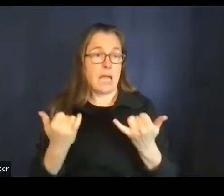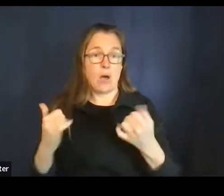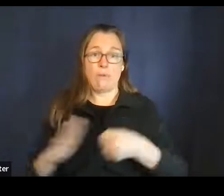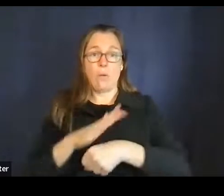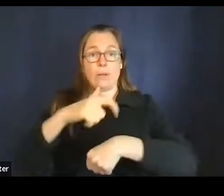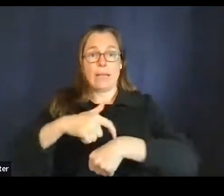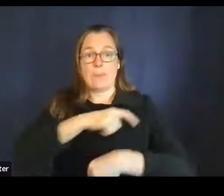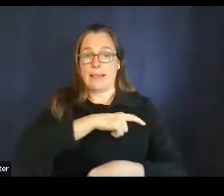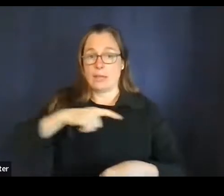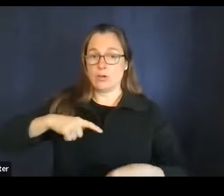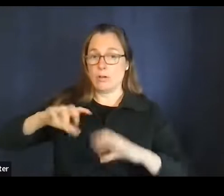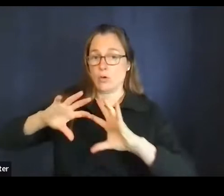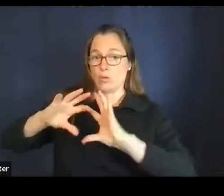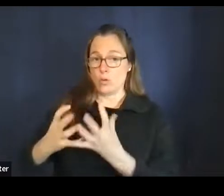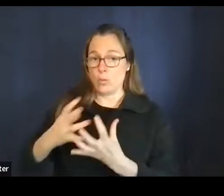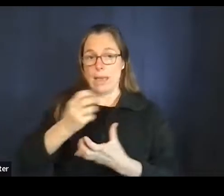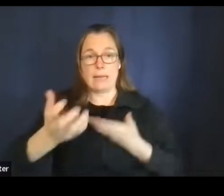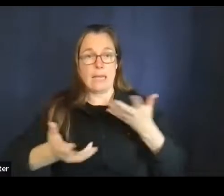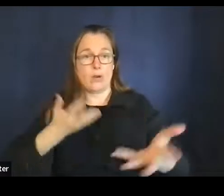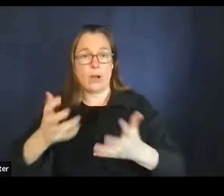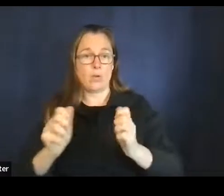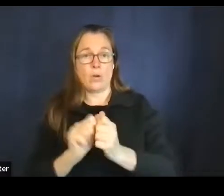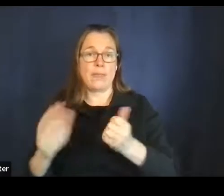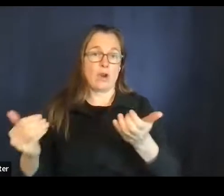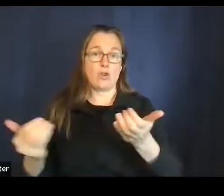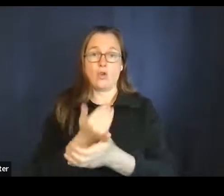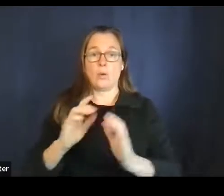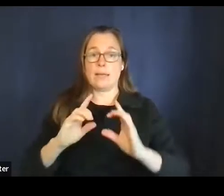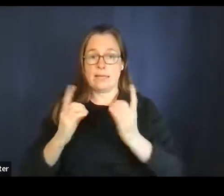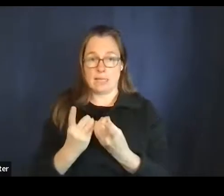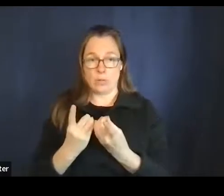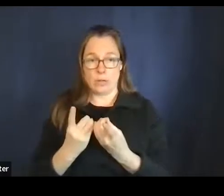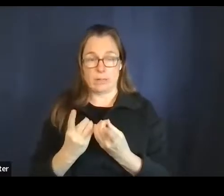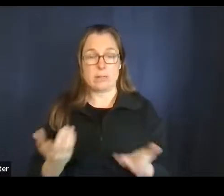and interacting with their newly formed districts and being representative of those districts.